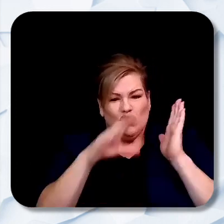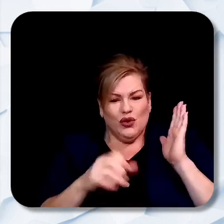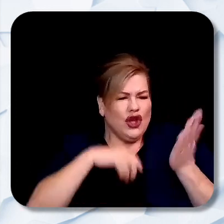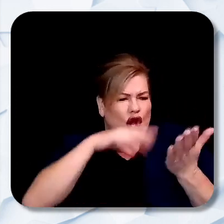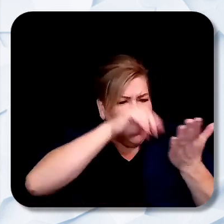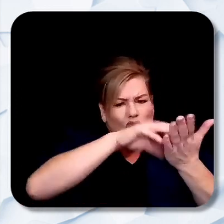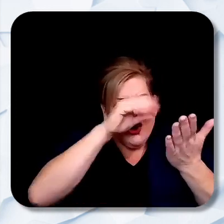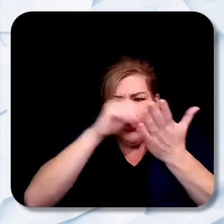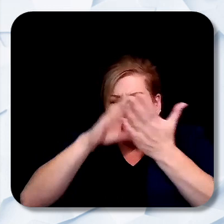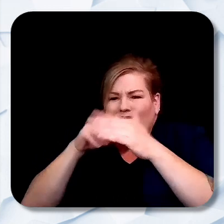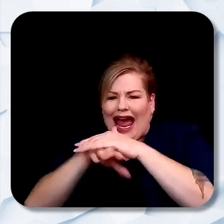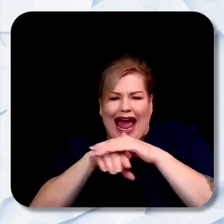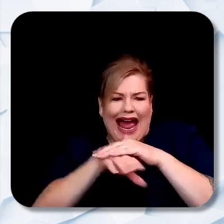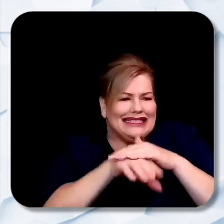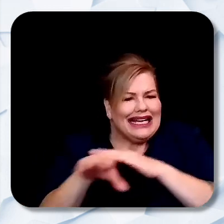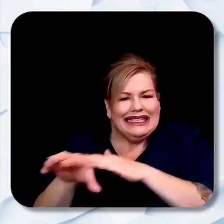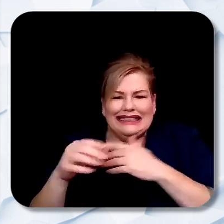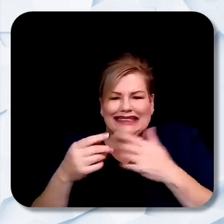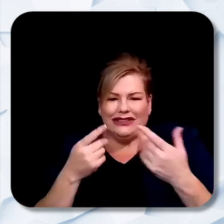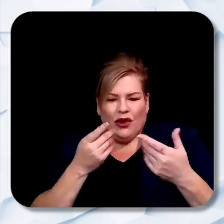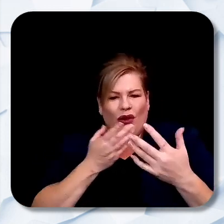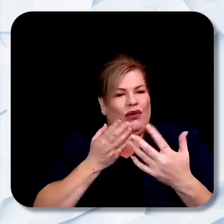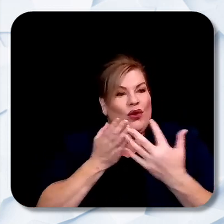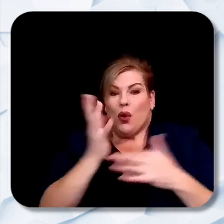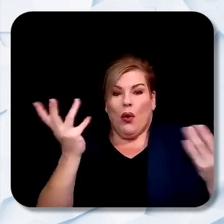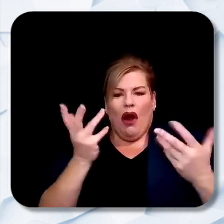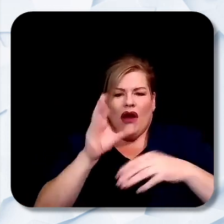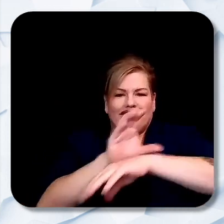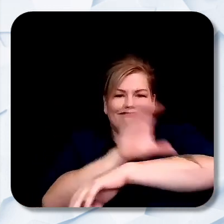and accessing so much over social media. We want to build up their skill to understand